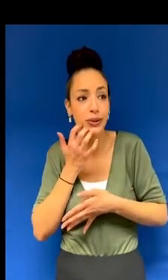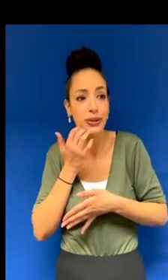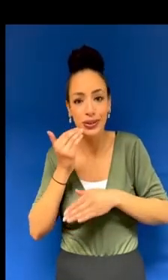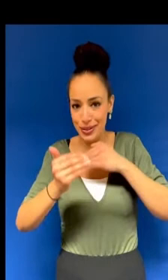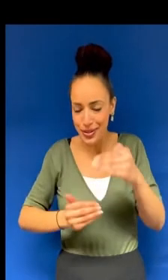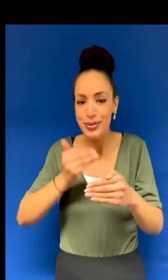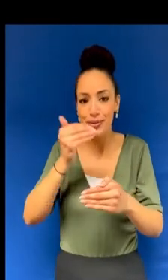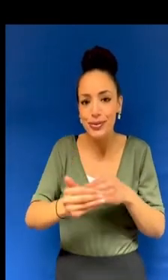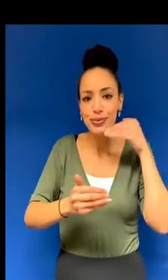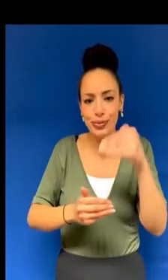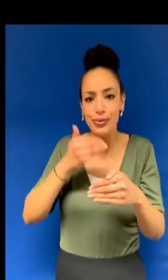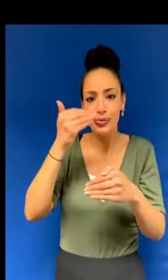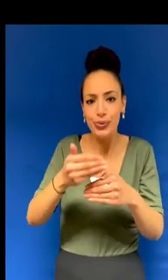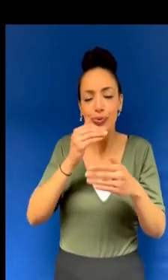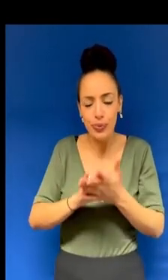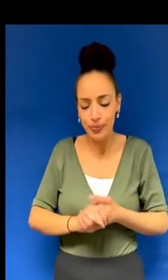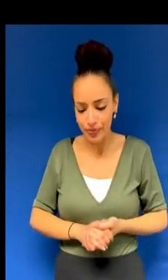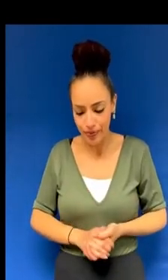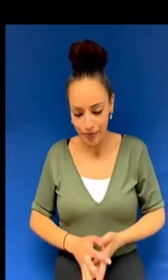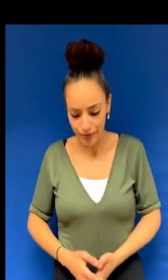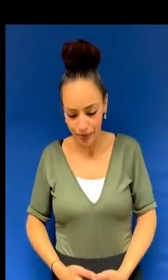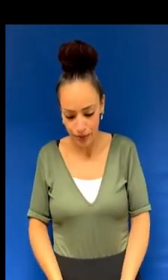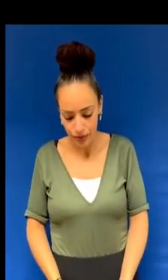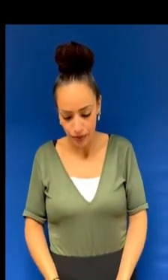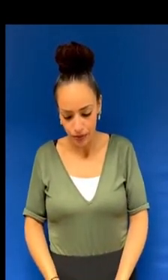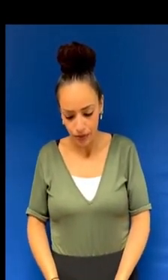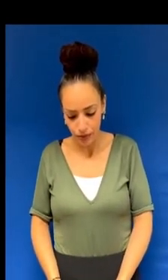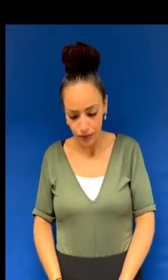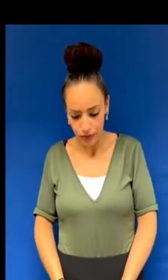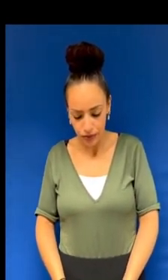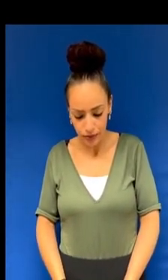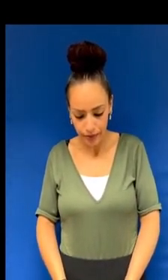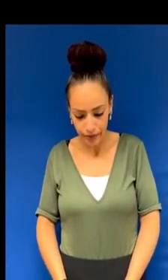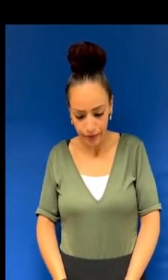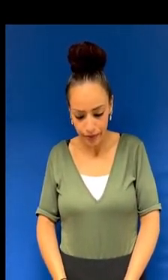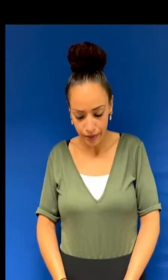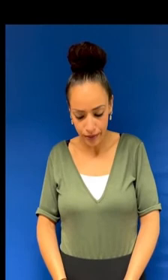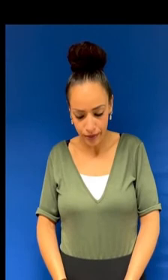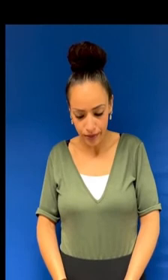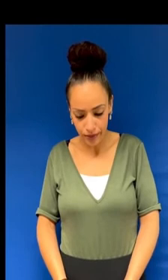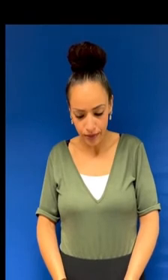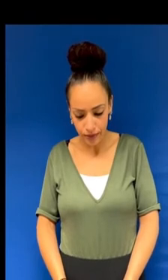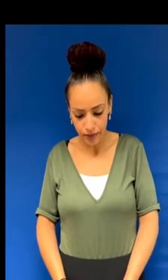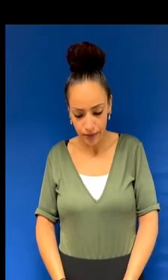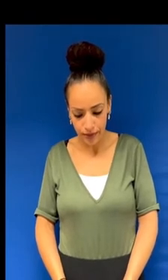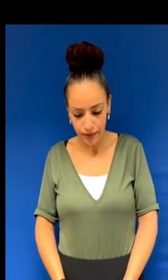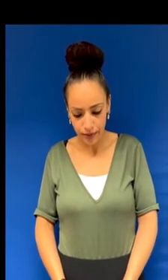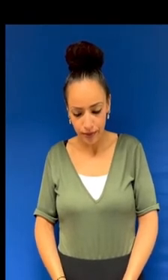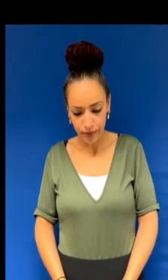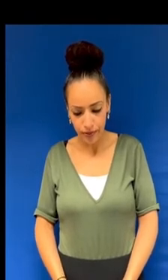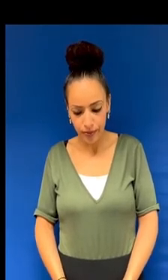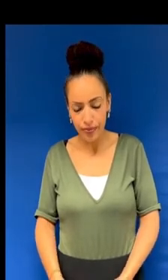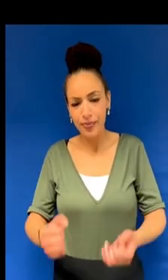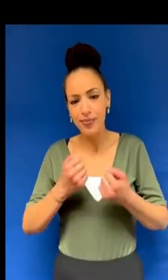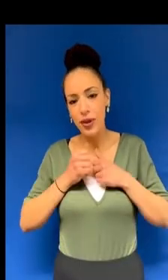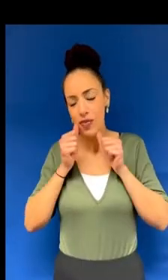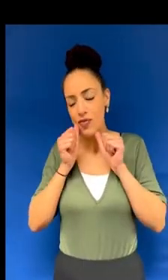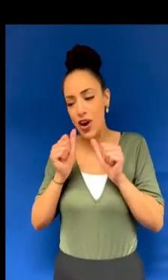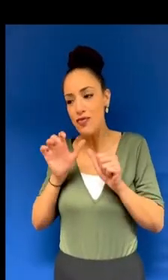but it's a different thing to practice hope is to say that actually we don't have a choice.